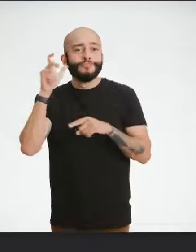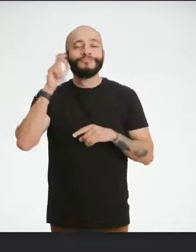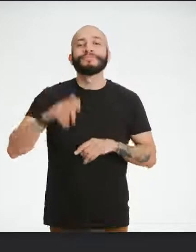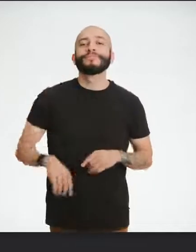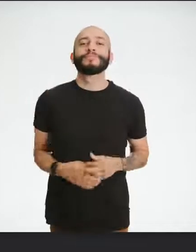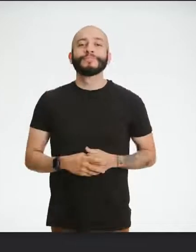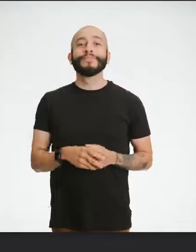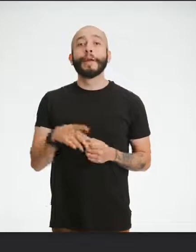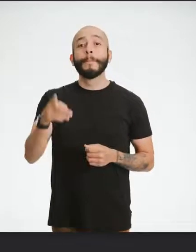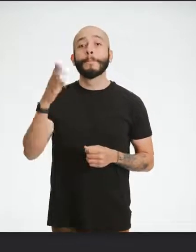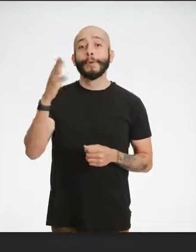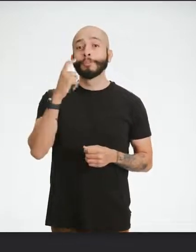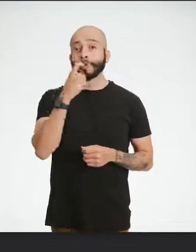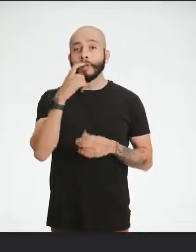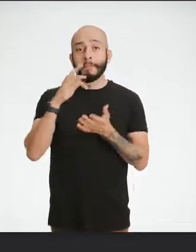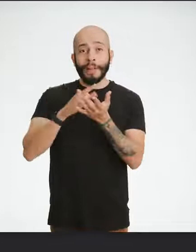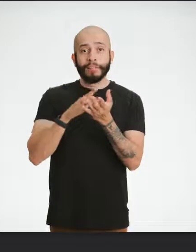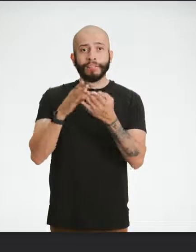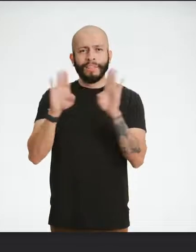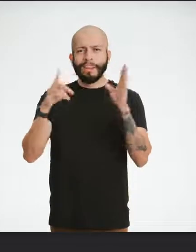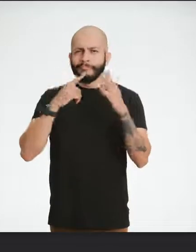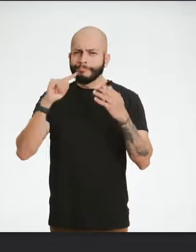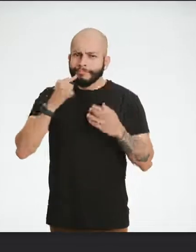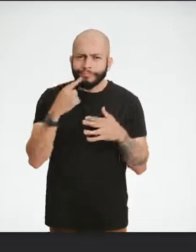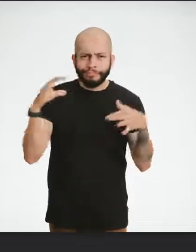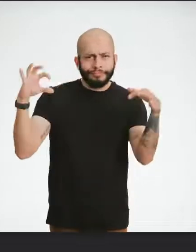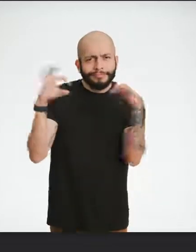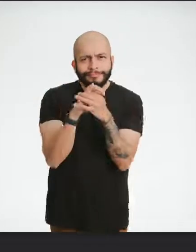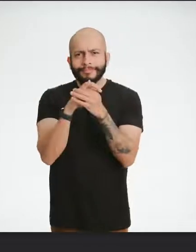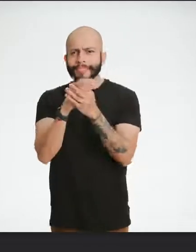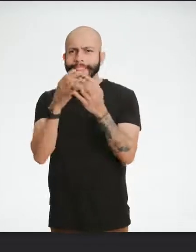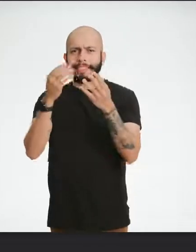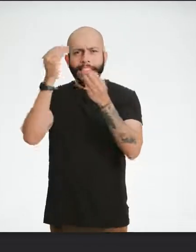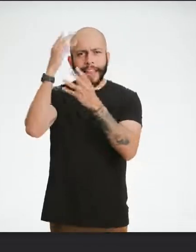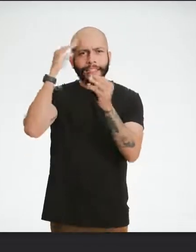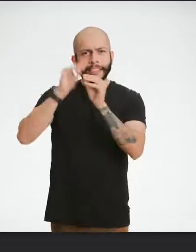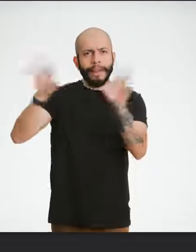And Bluetooth-connected medical devices get more robust connectivity and data delivery,